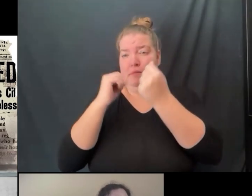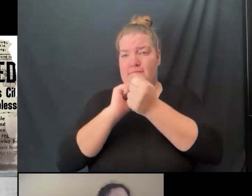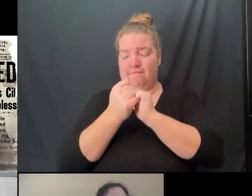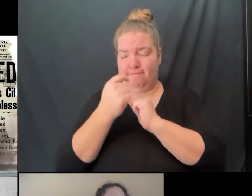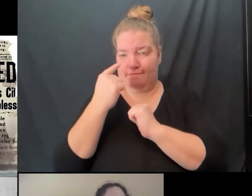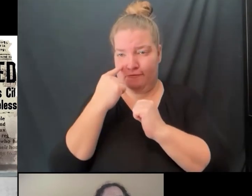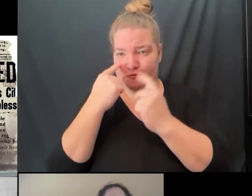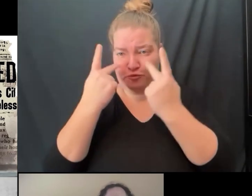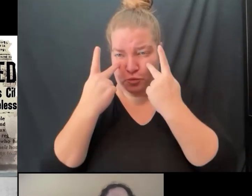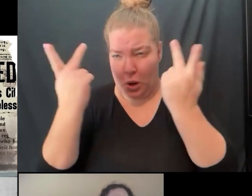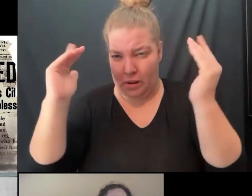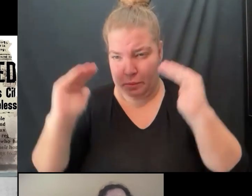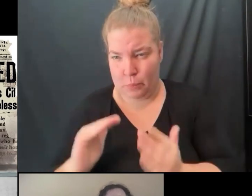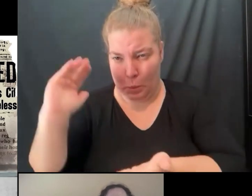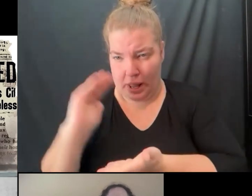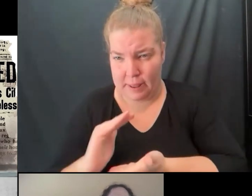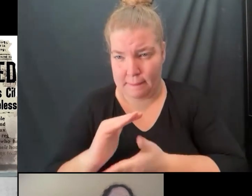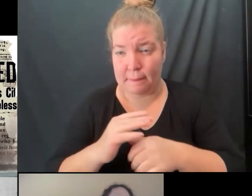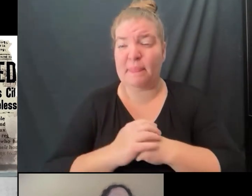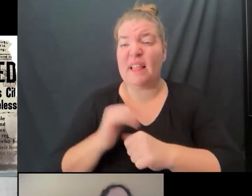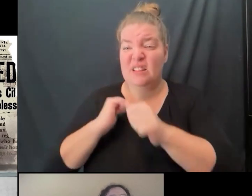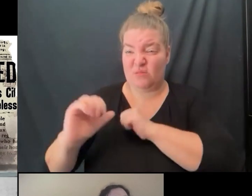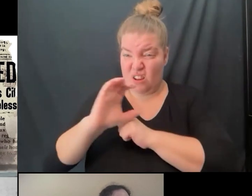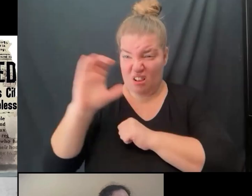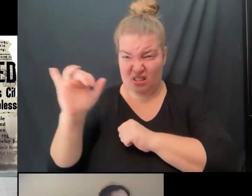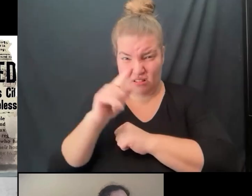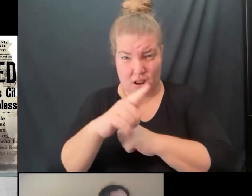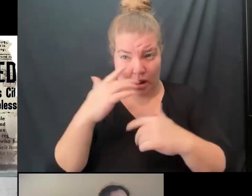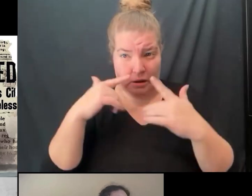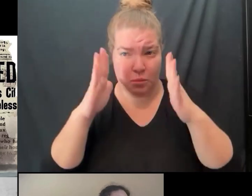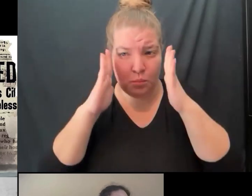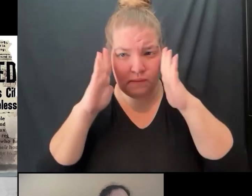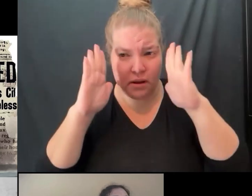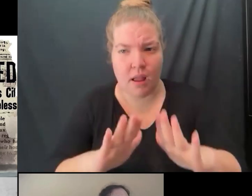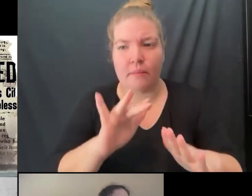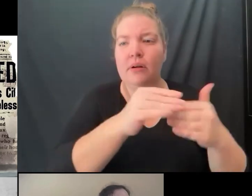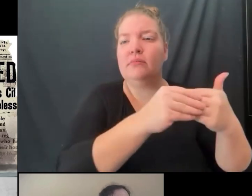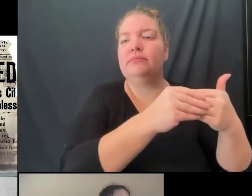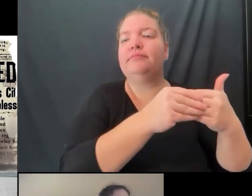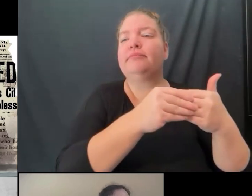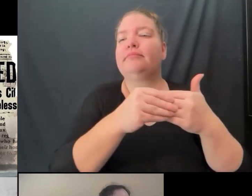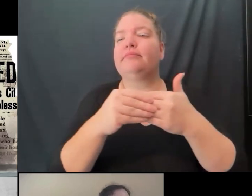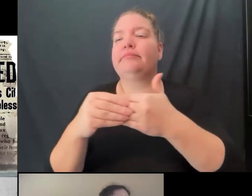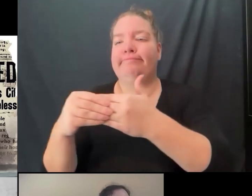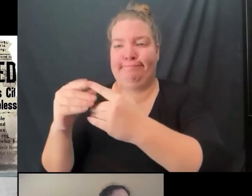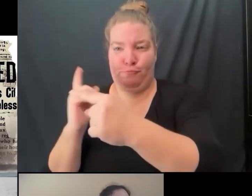Now, Canada, we have a long history of building positive outcomes from tragic circumstances.